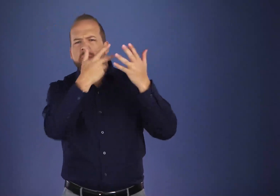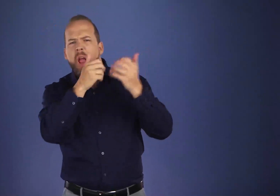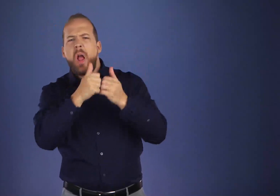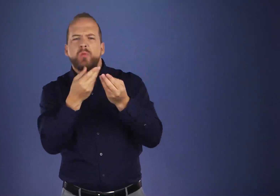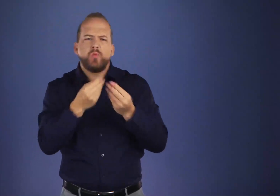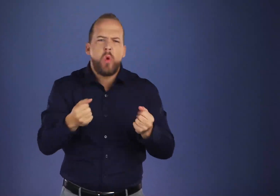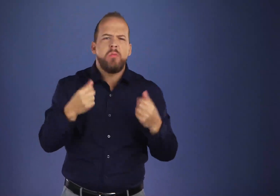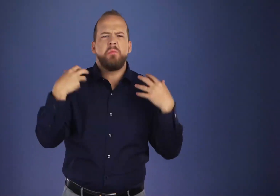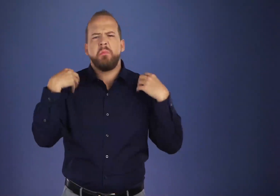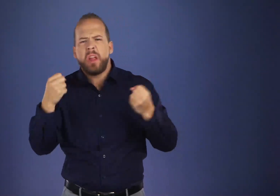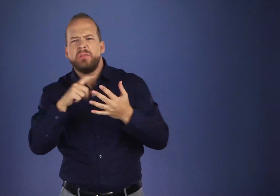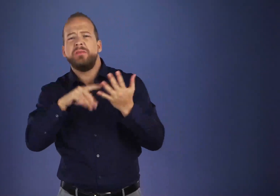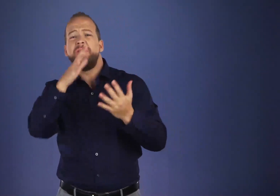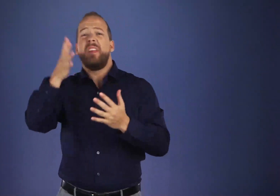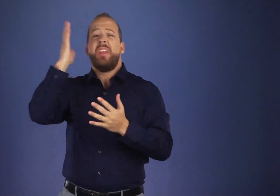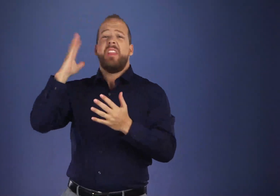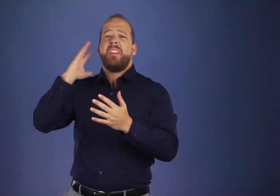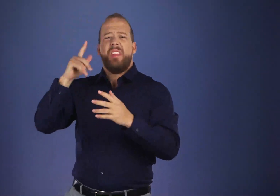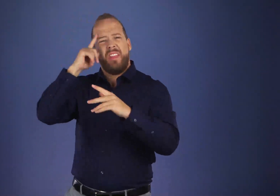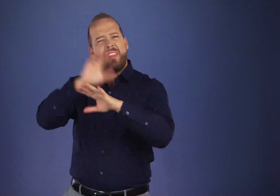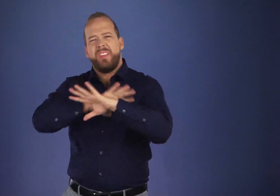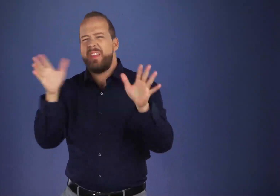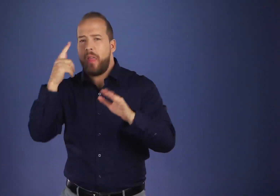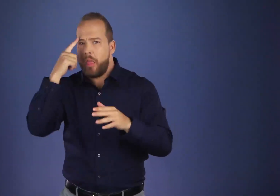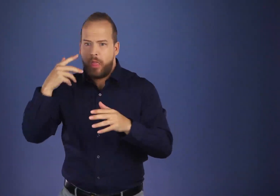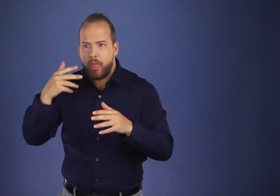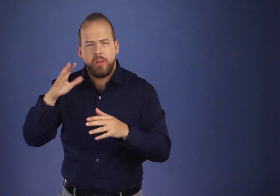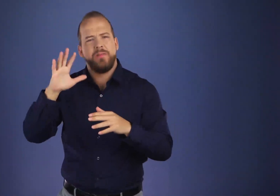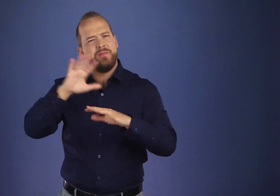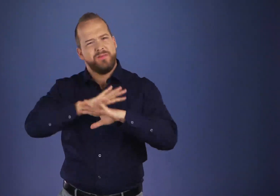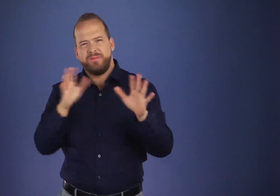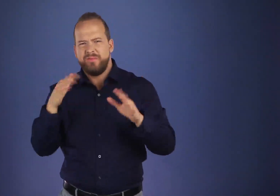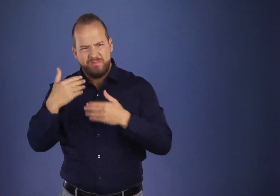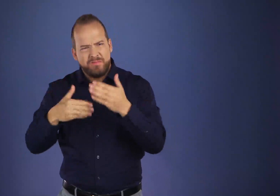because he cannot use alcohol to kill the pain, can be solved, too.